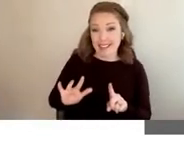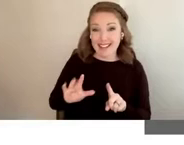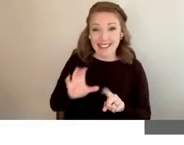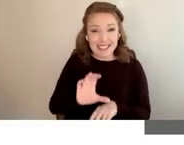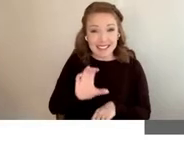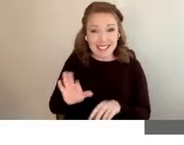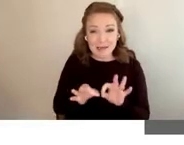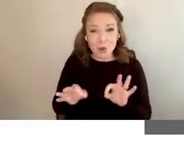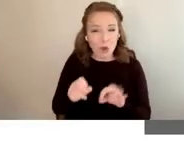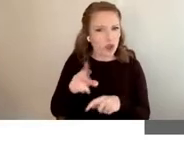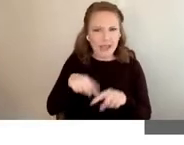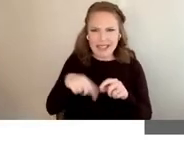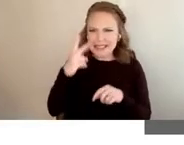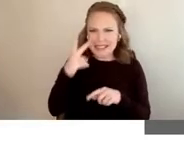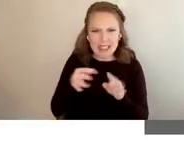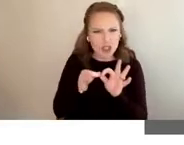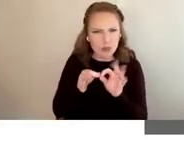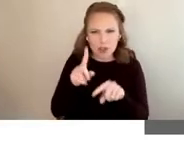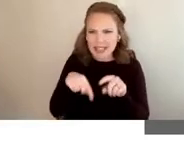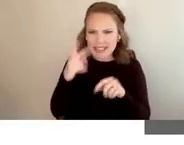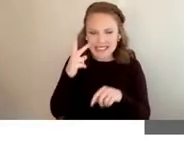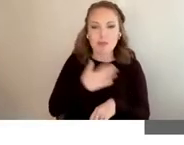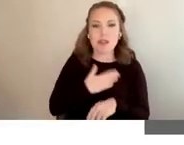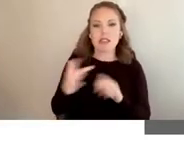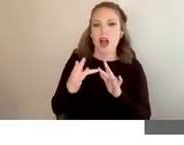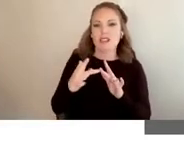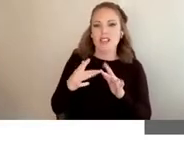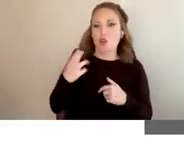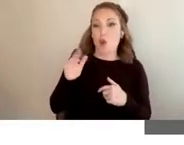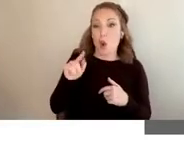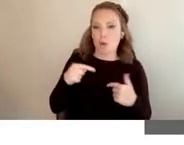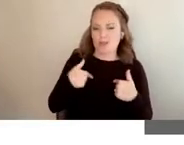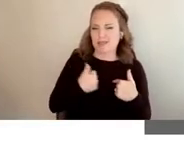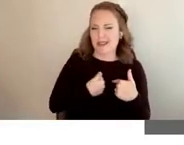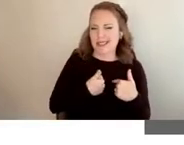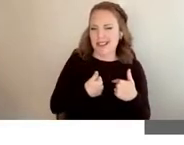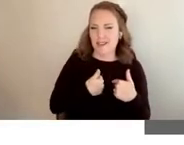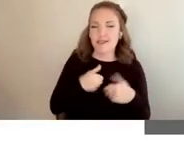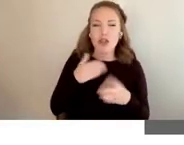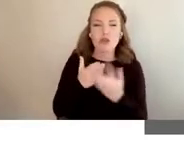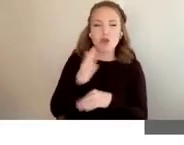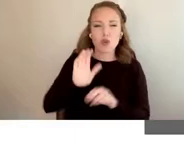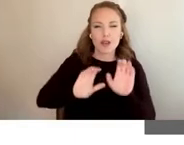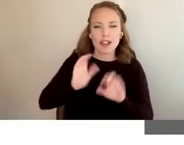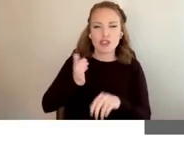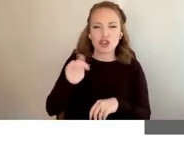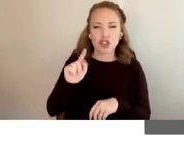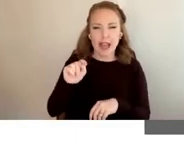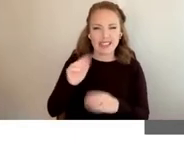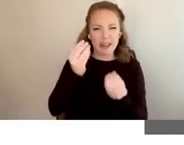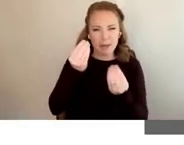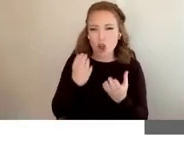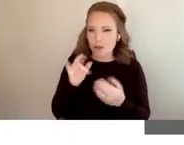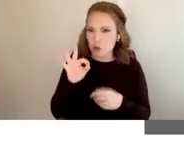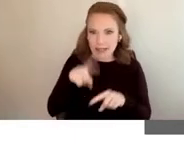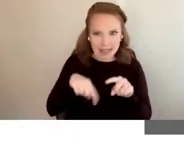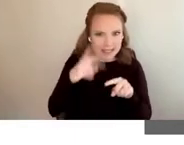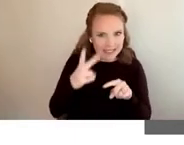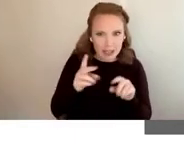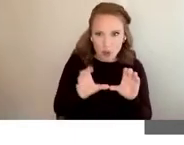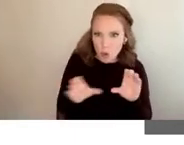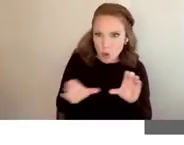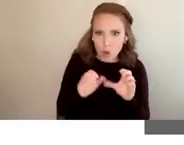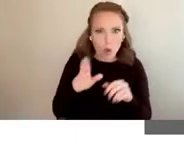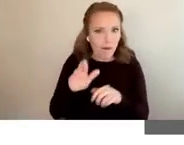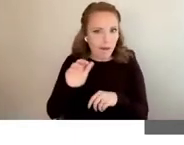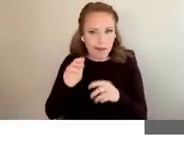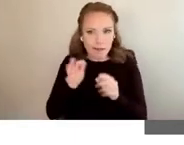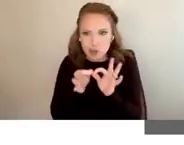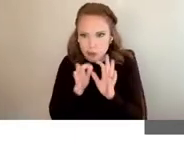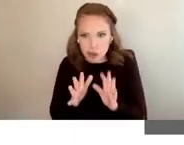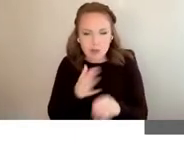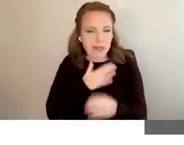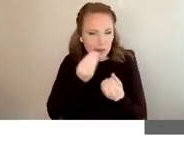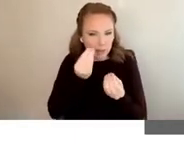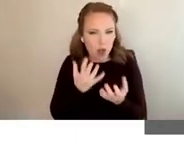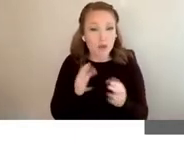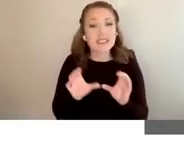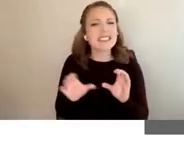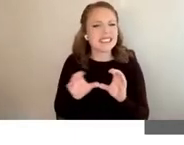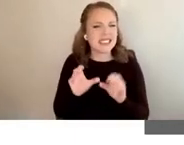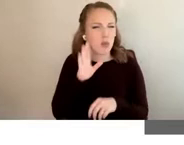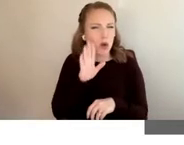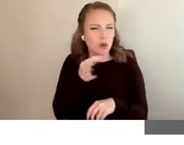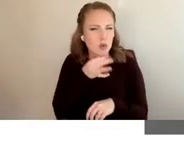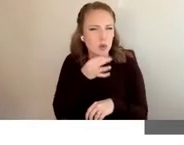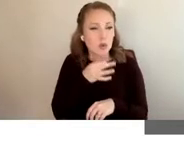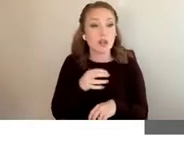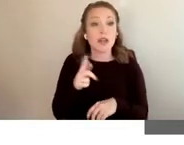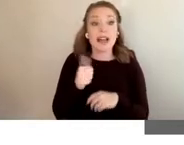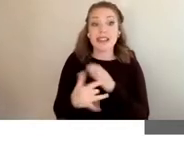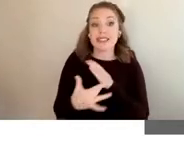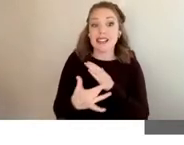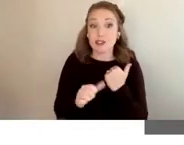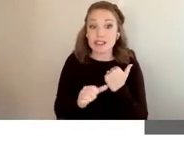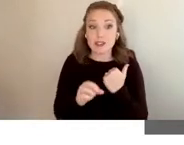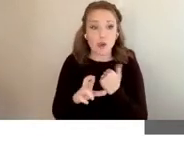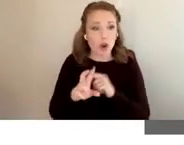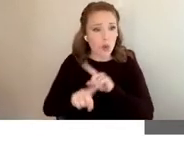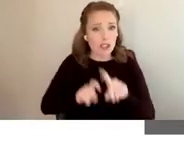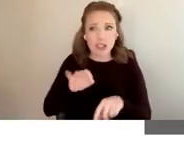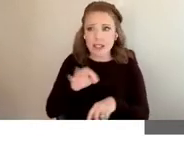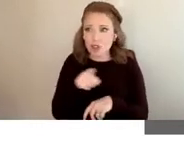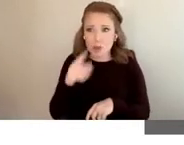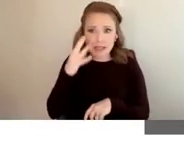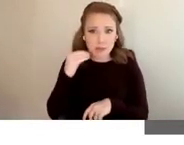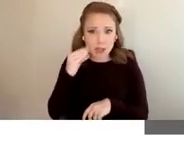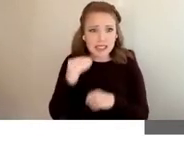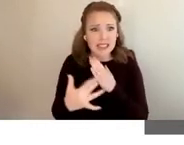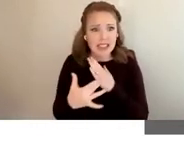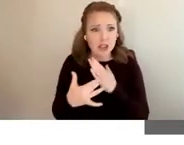difficulties during the webinar, use the